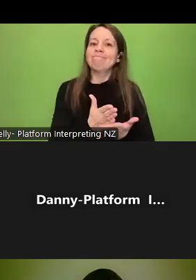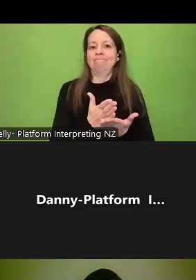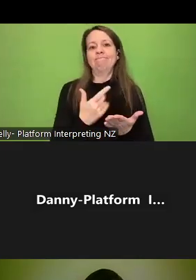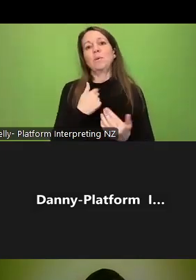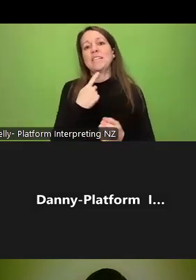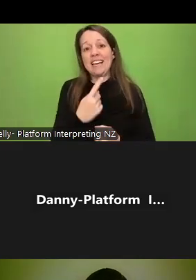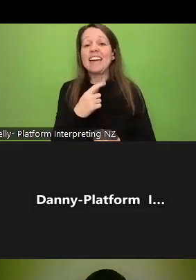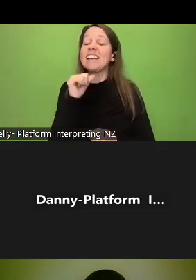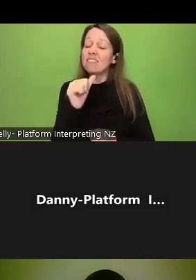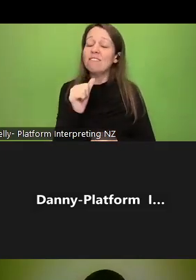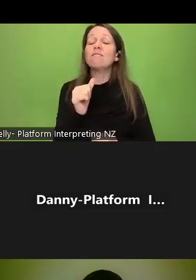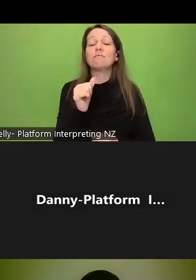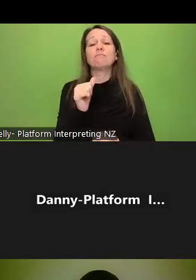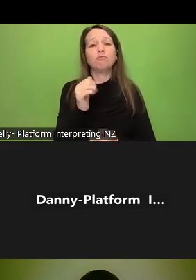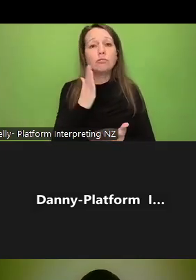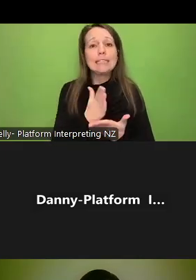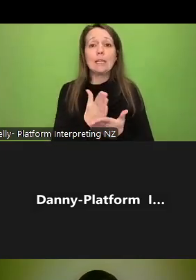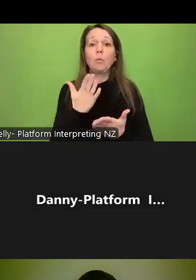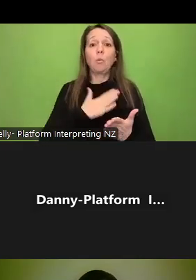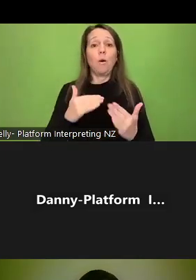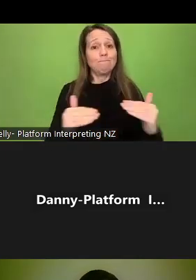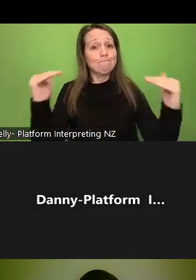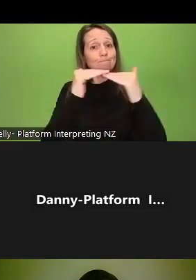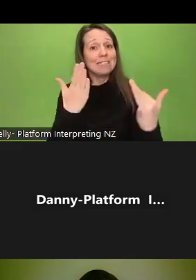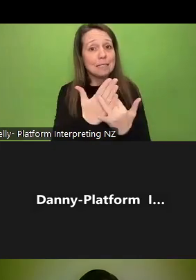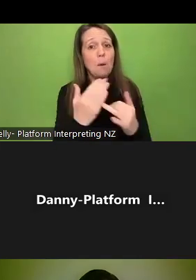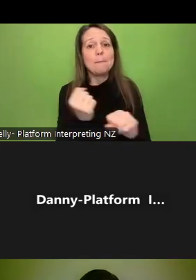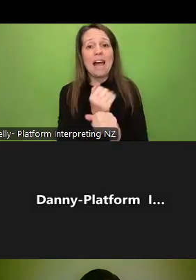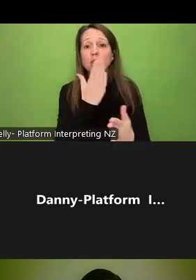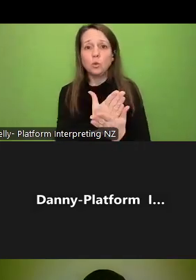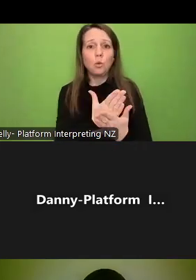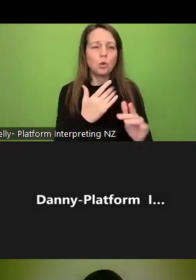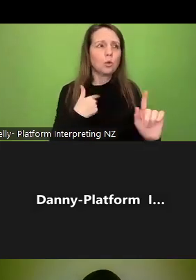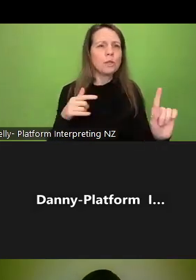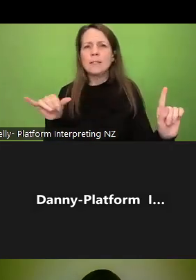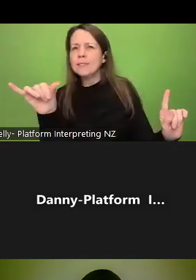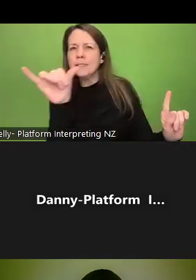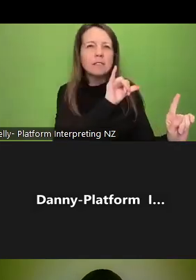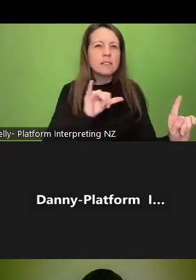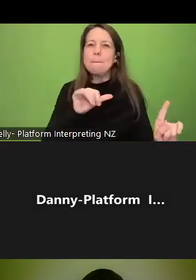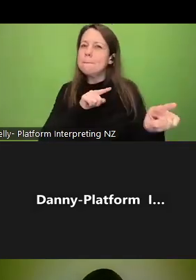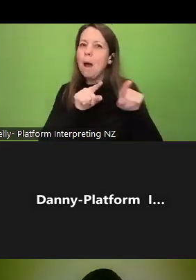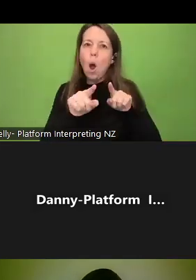if you're able to make the choice to book the most accessible venue possible, to consider that.